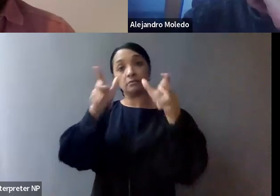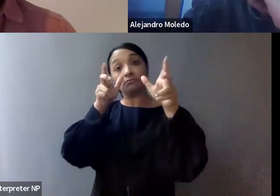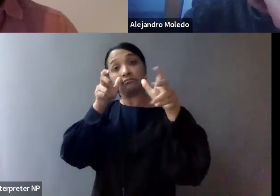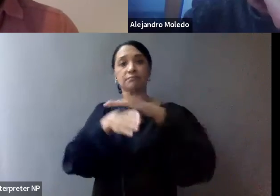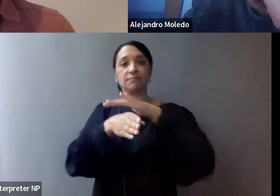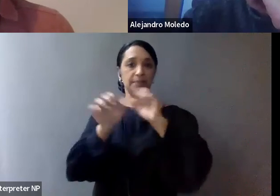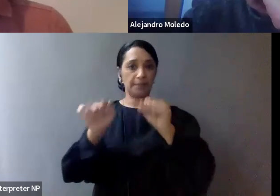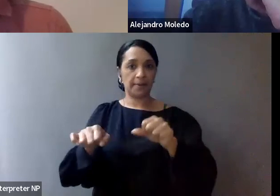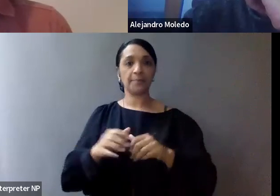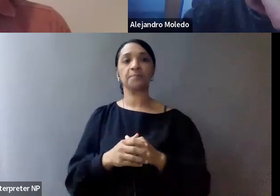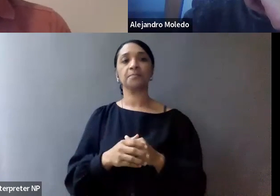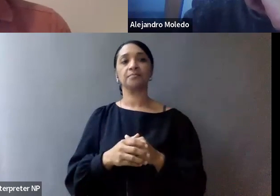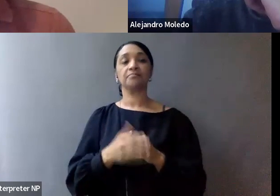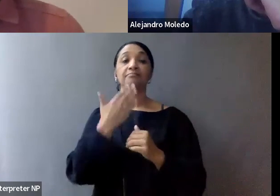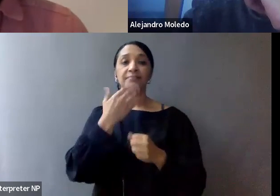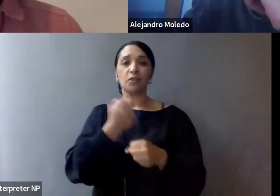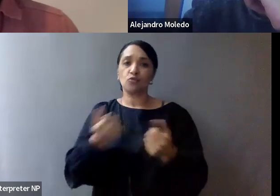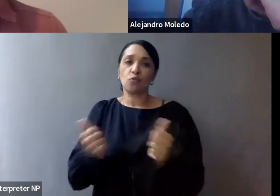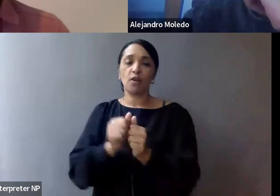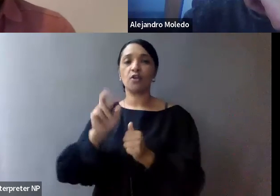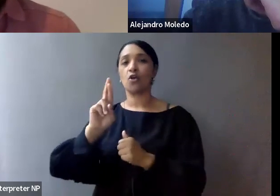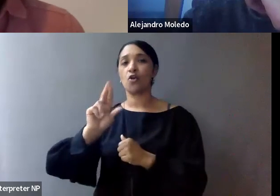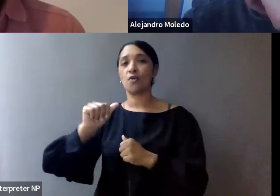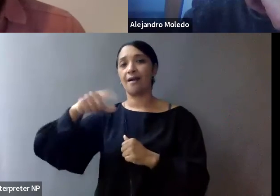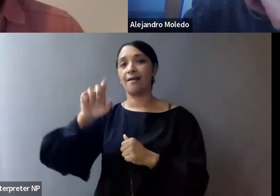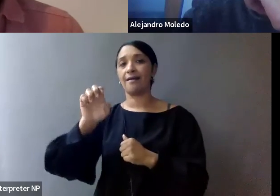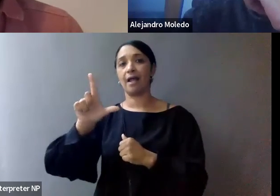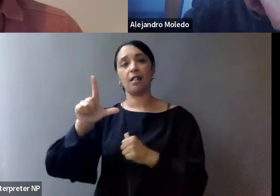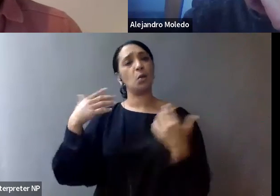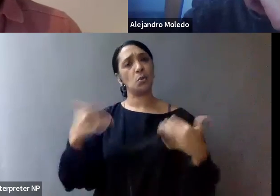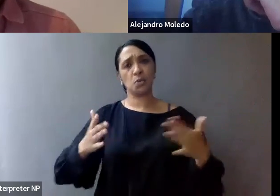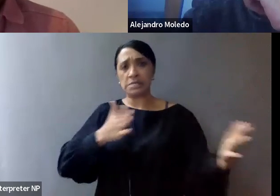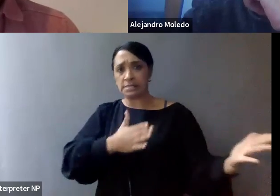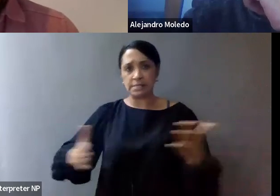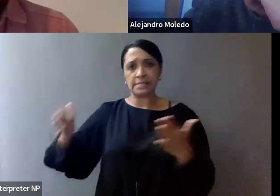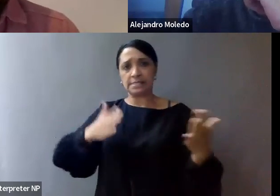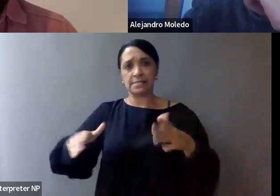I really want to thank our colleague Raquel, who organised all the logistics. Thank you.